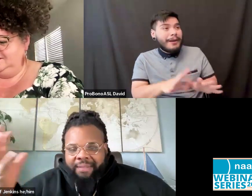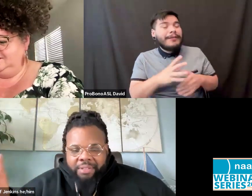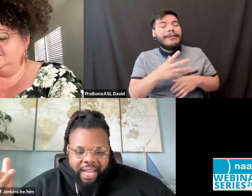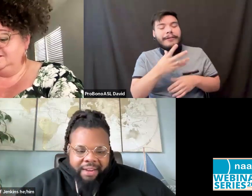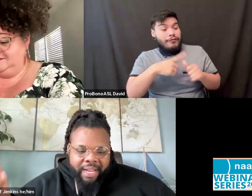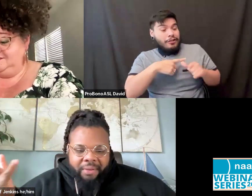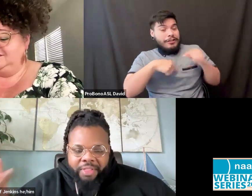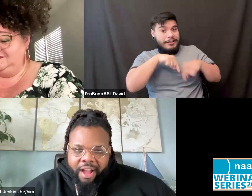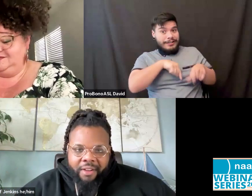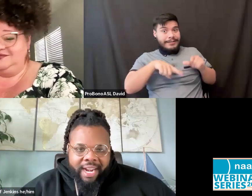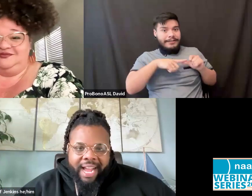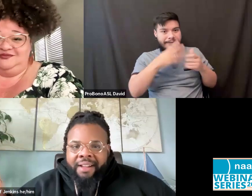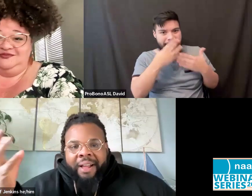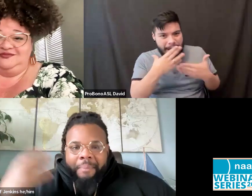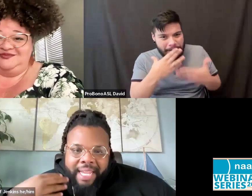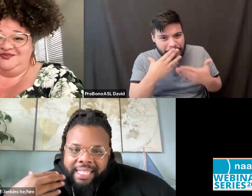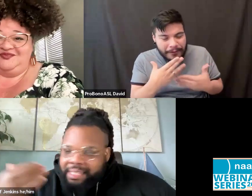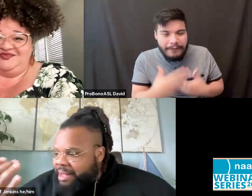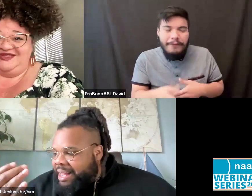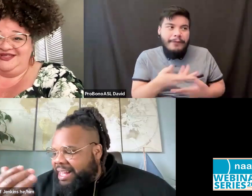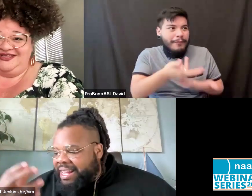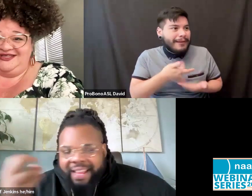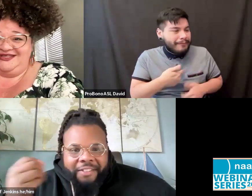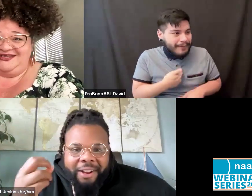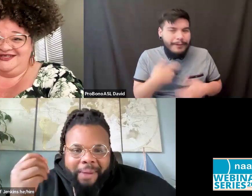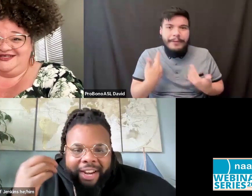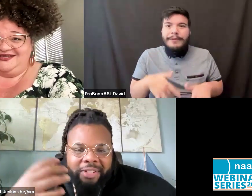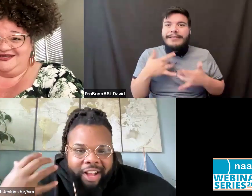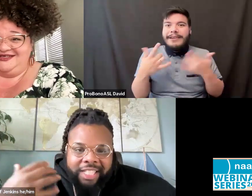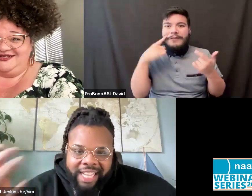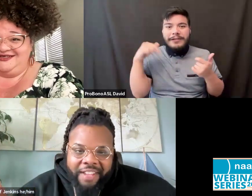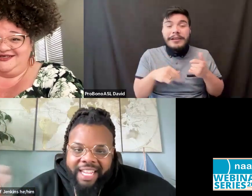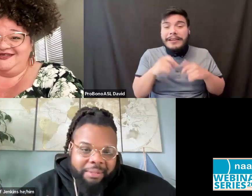I'm so glad to be here with y'all right now. Please, if you hear about those, our study is